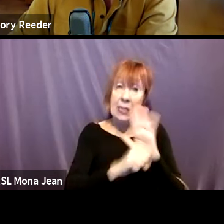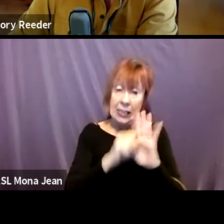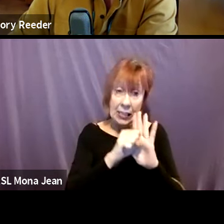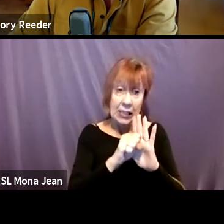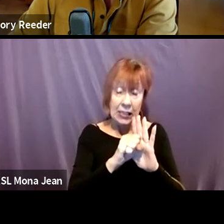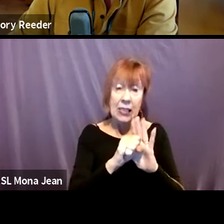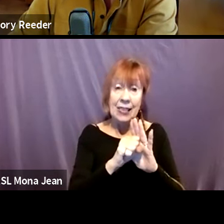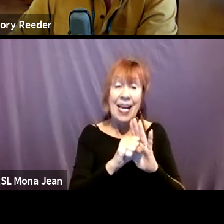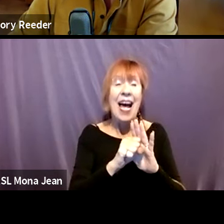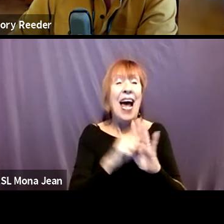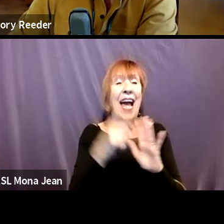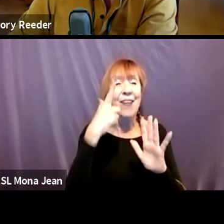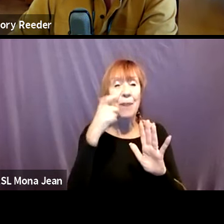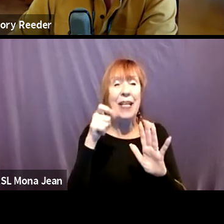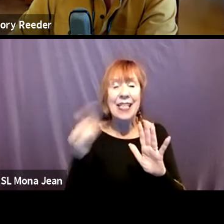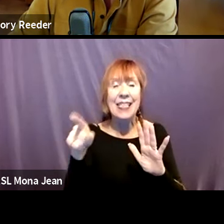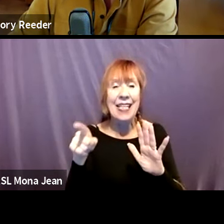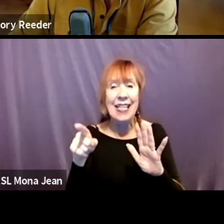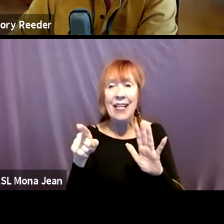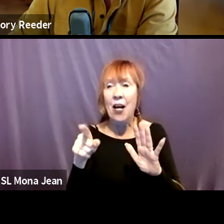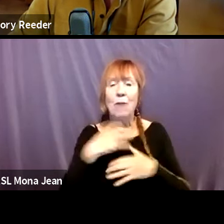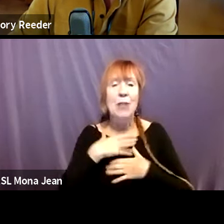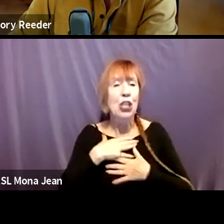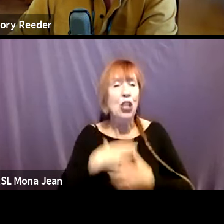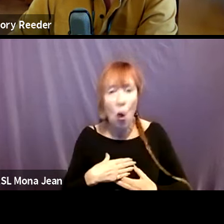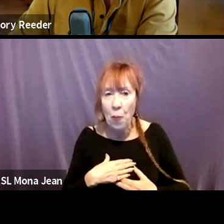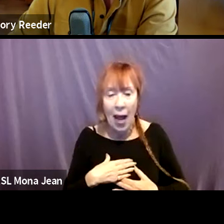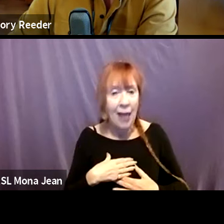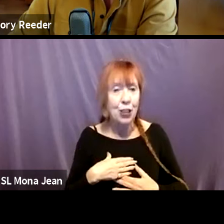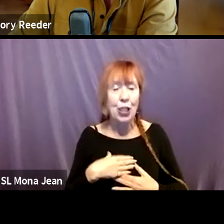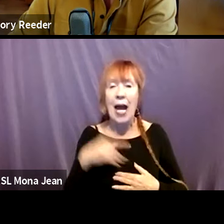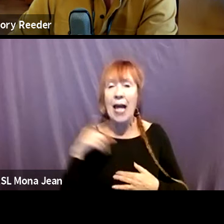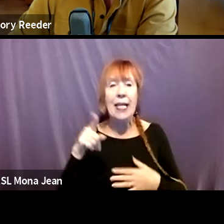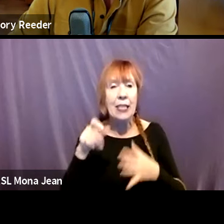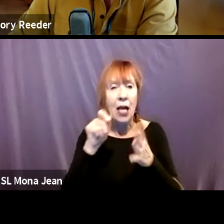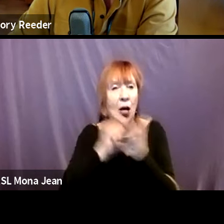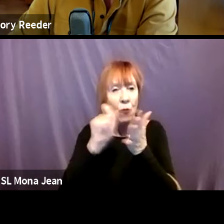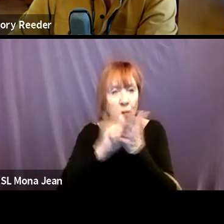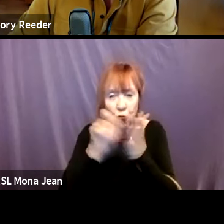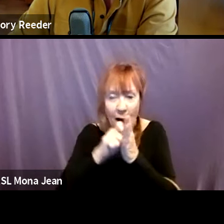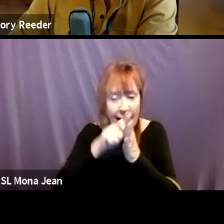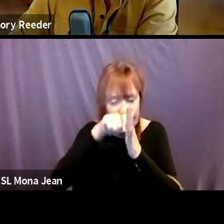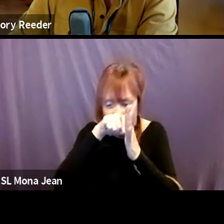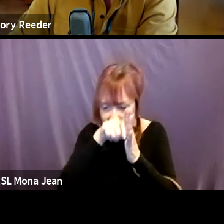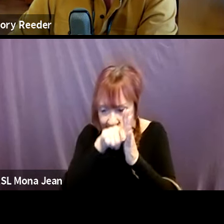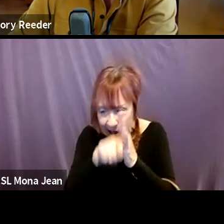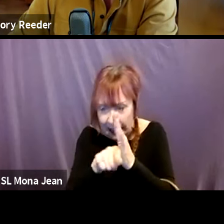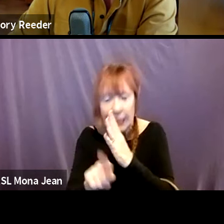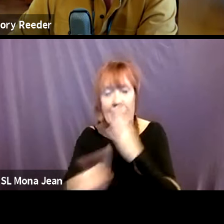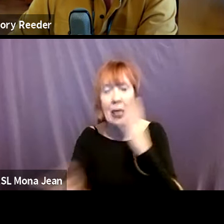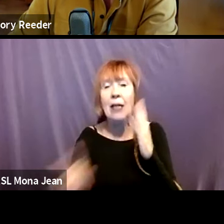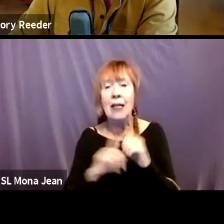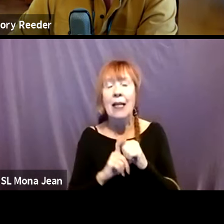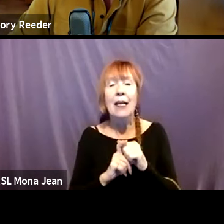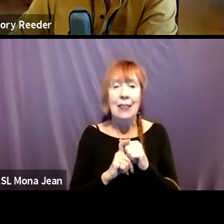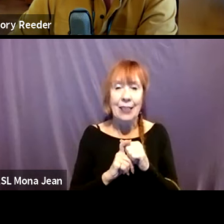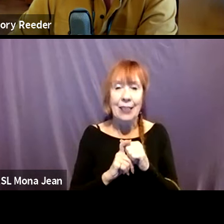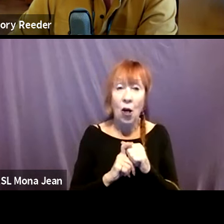and it had been building for so long, and just had it all. But sometimes that can go disastrously, for sure.